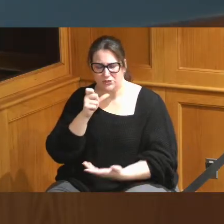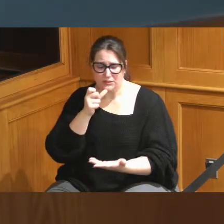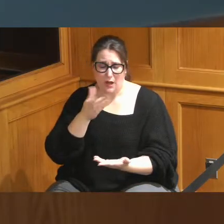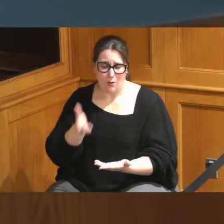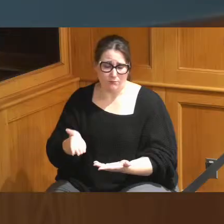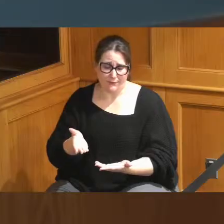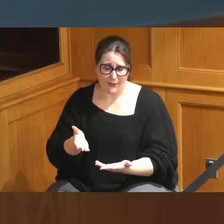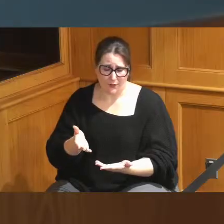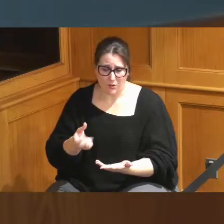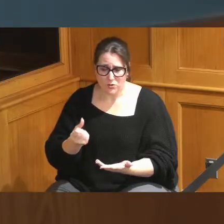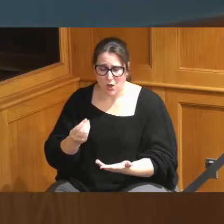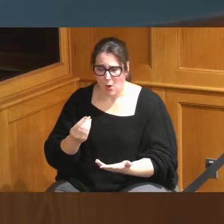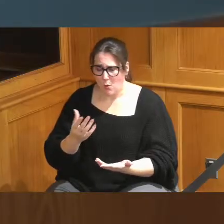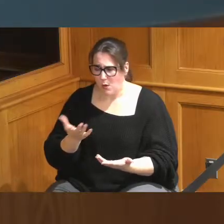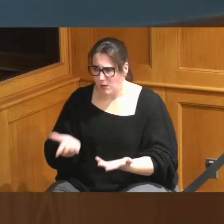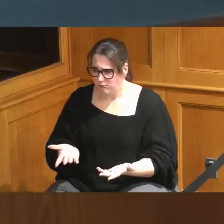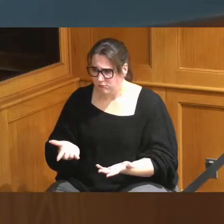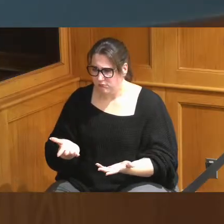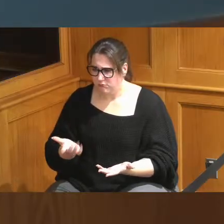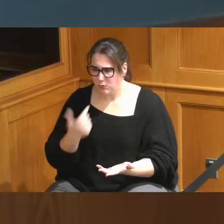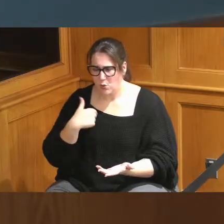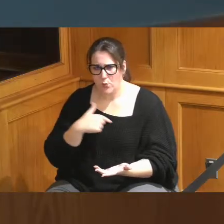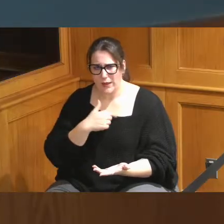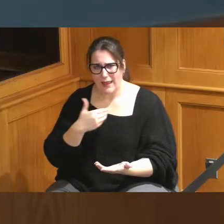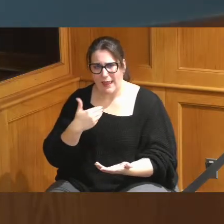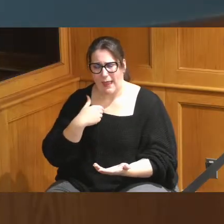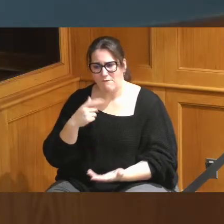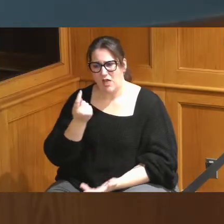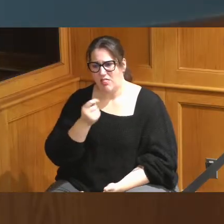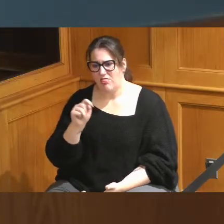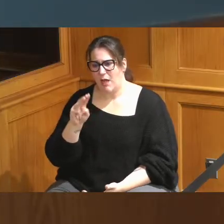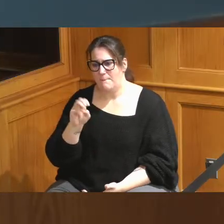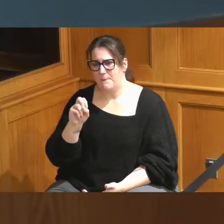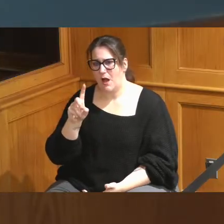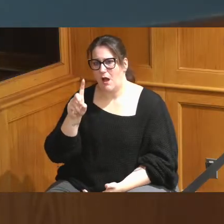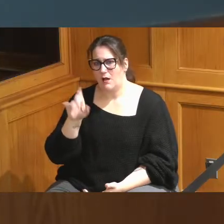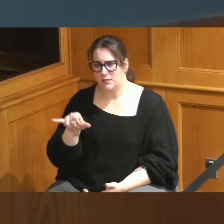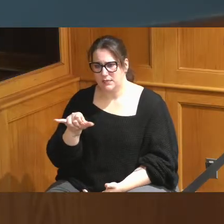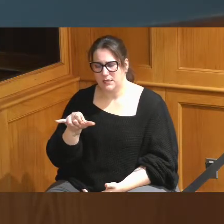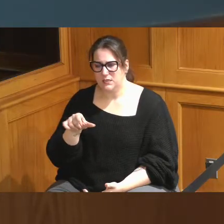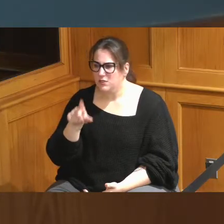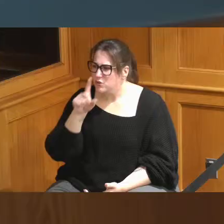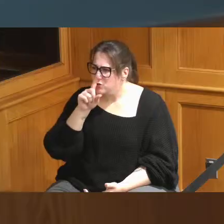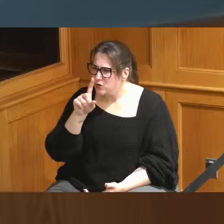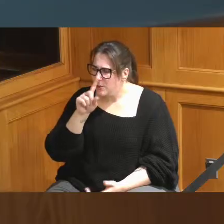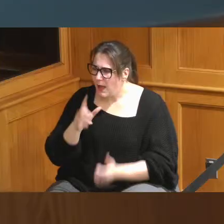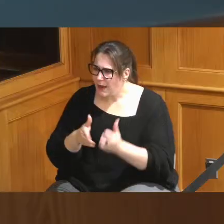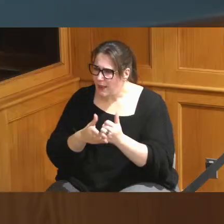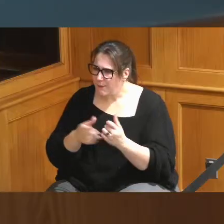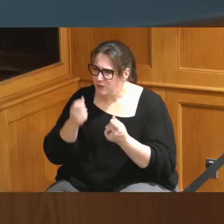okay. Um, we've got the Moxy down there, uh, nearby." Can you help me understand how the Moxy